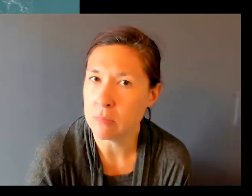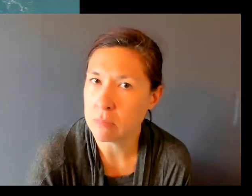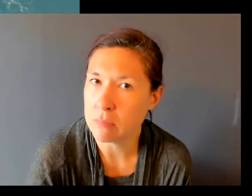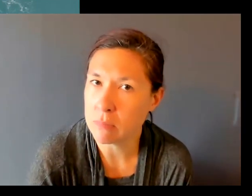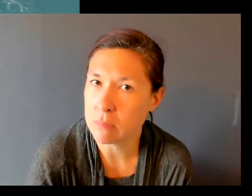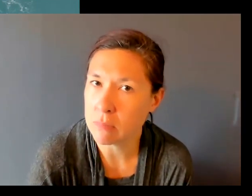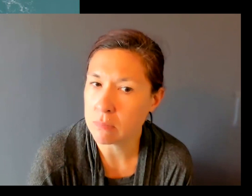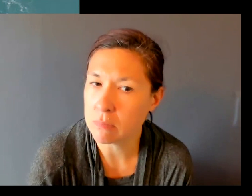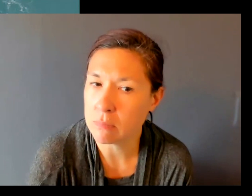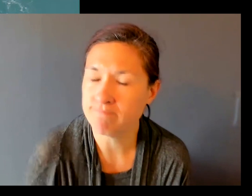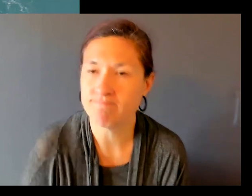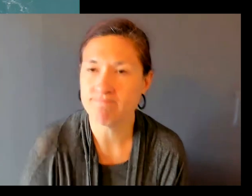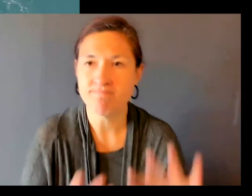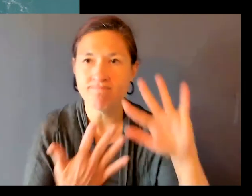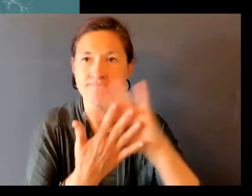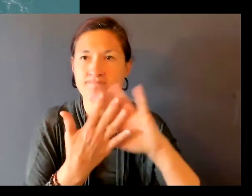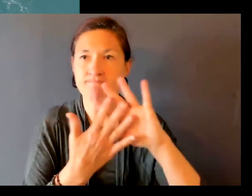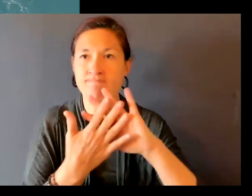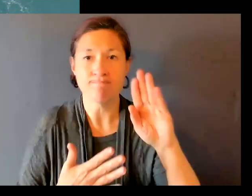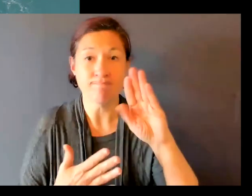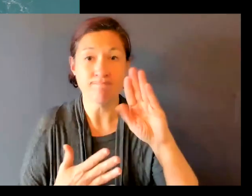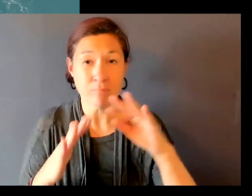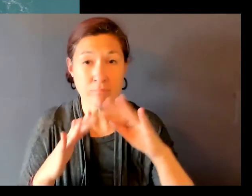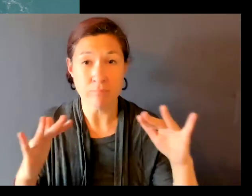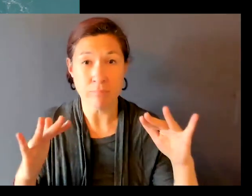And that is all I have to say.